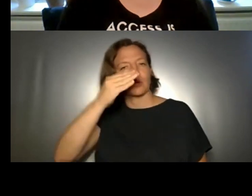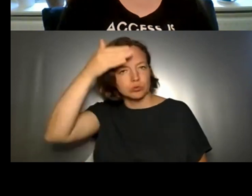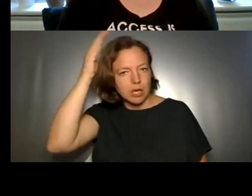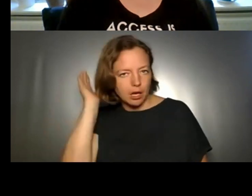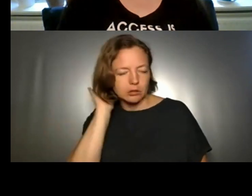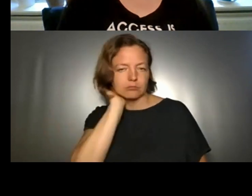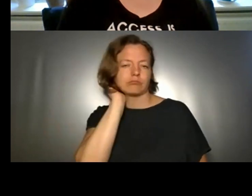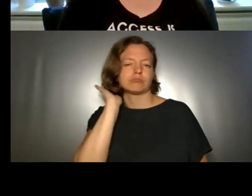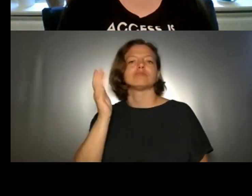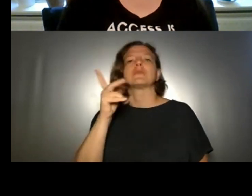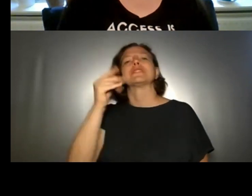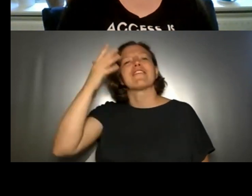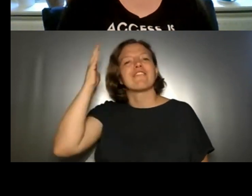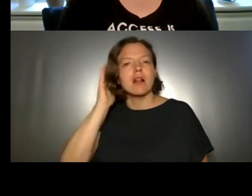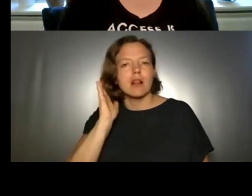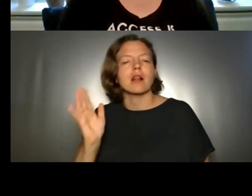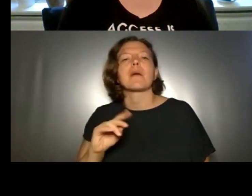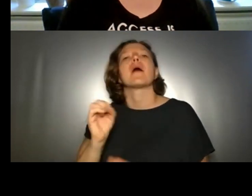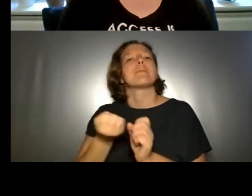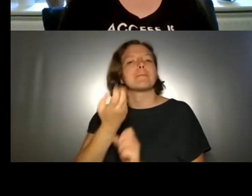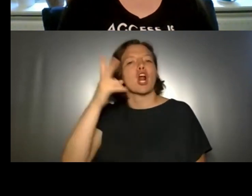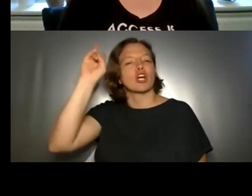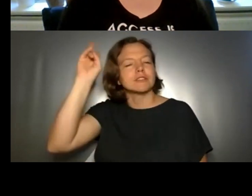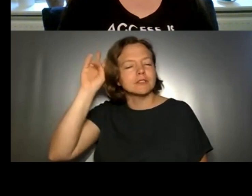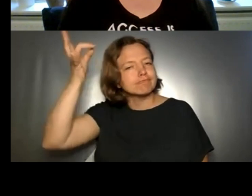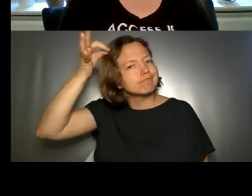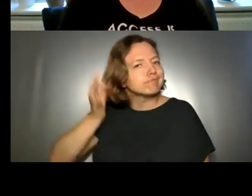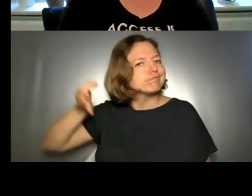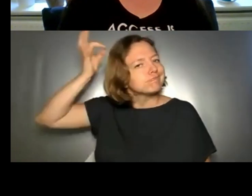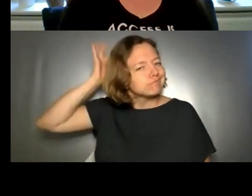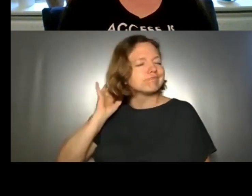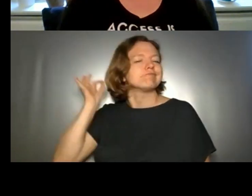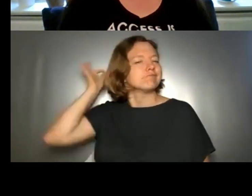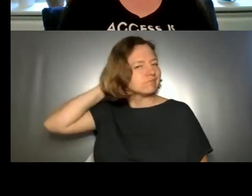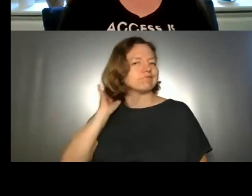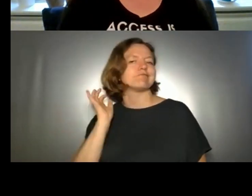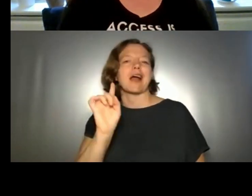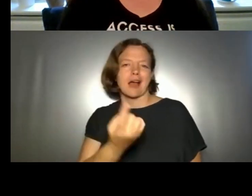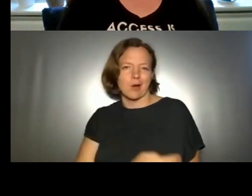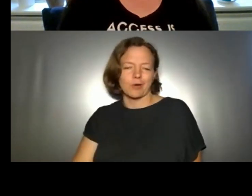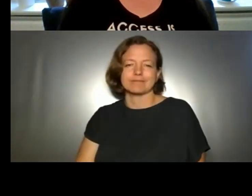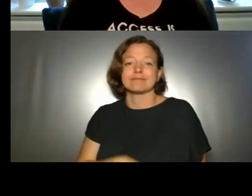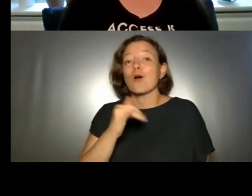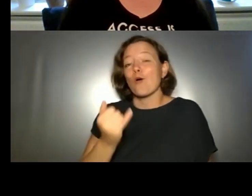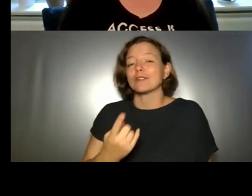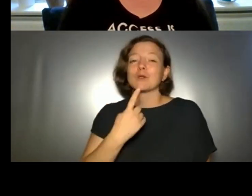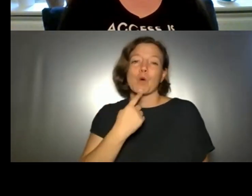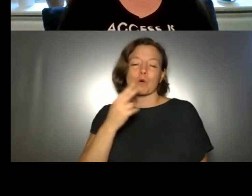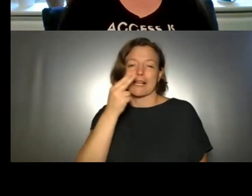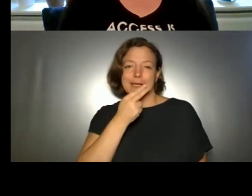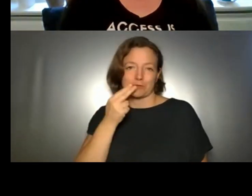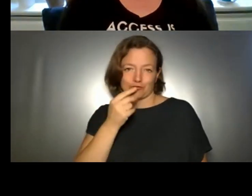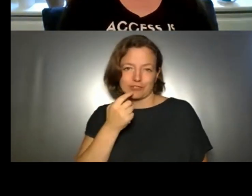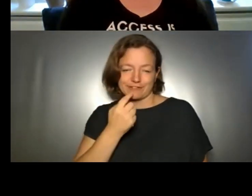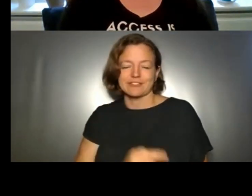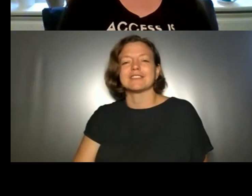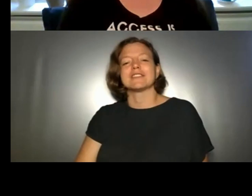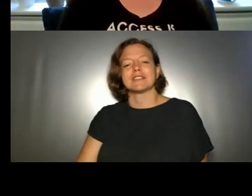with some blond streaks. Today I am wearing some red lipstick and holographic jellyfish earrings